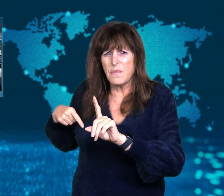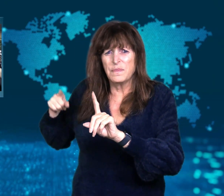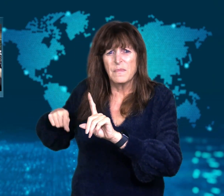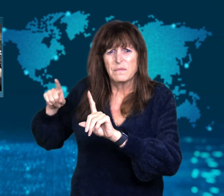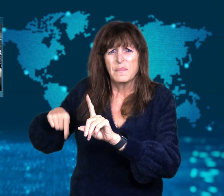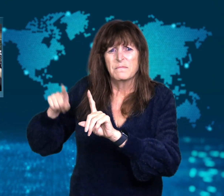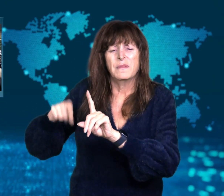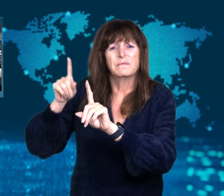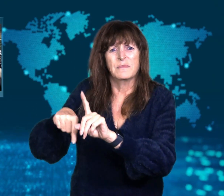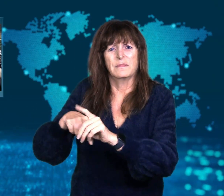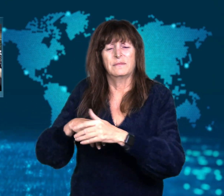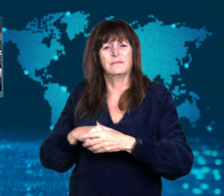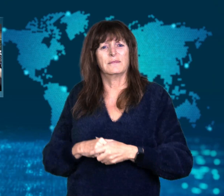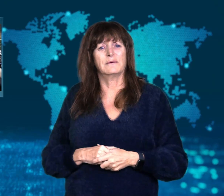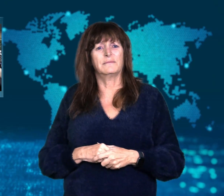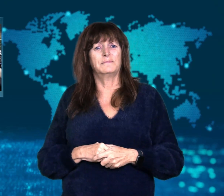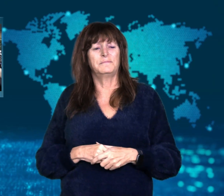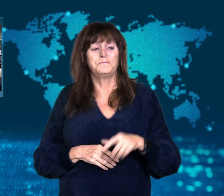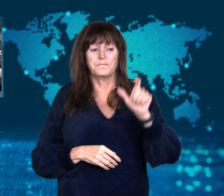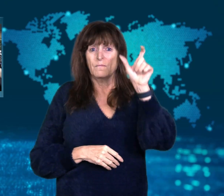for several months.